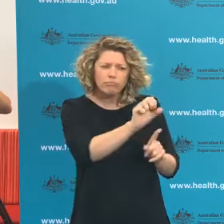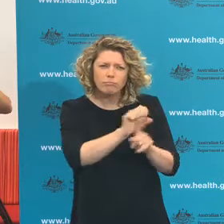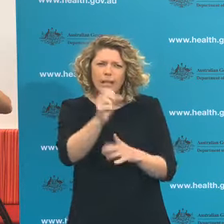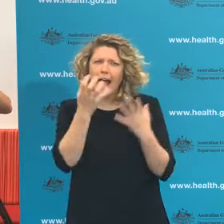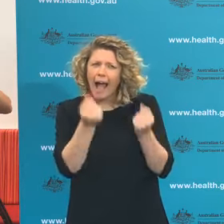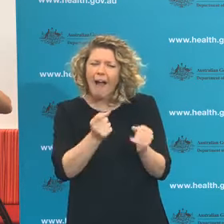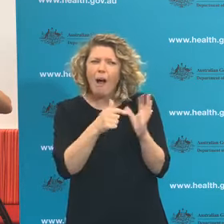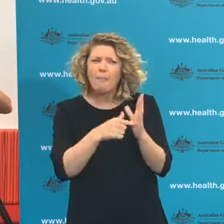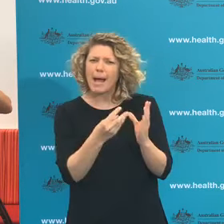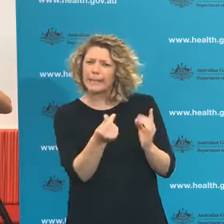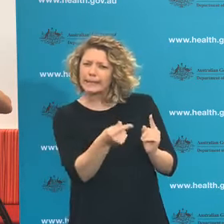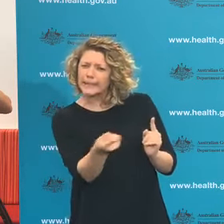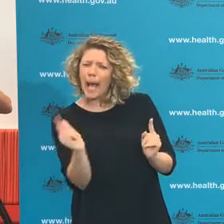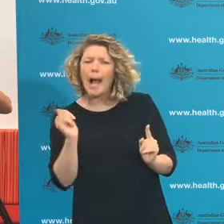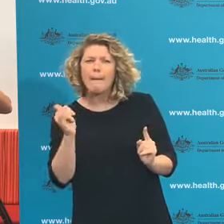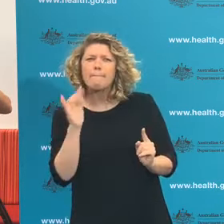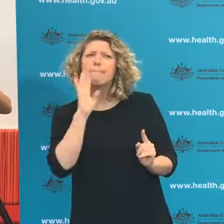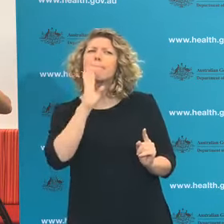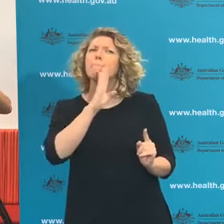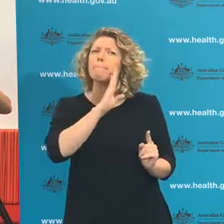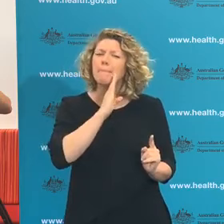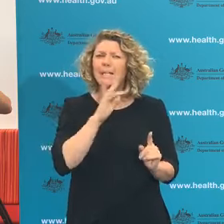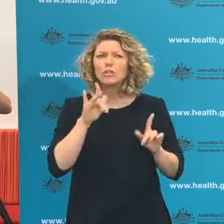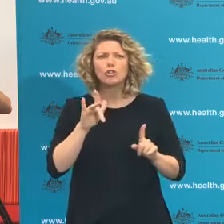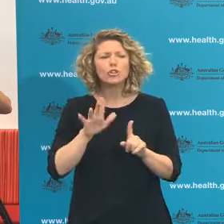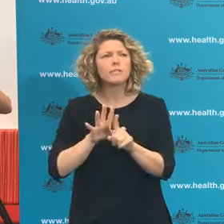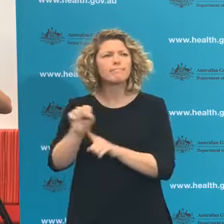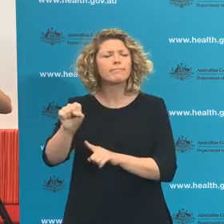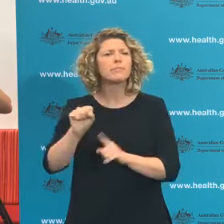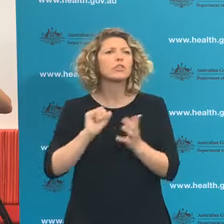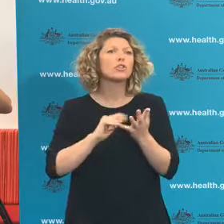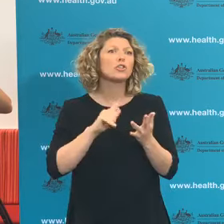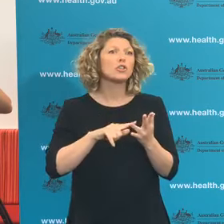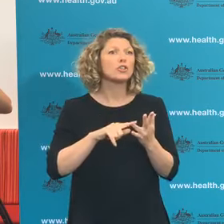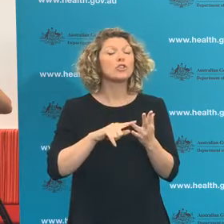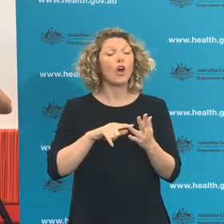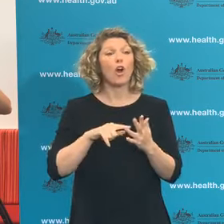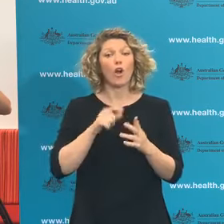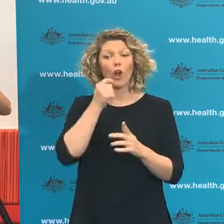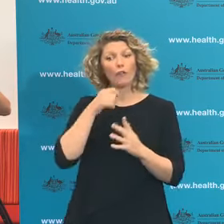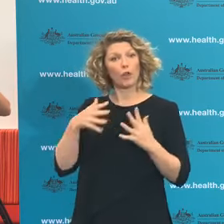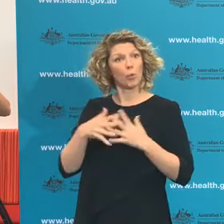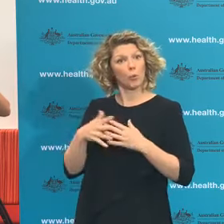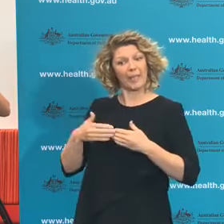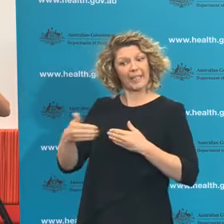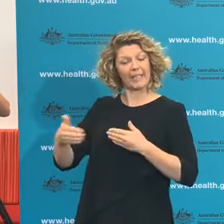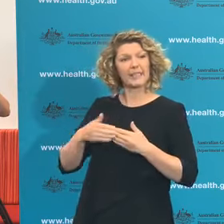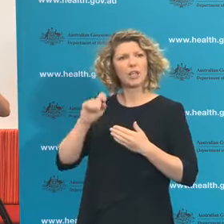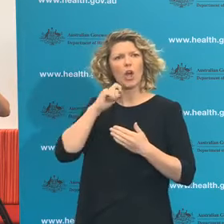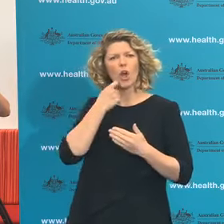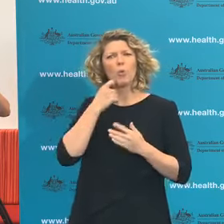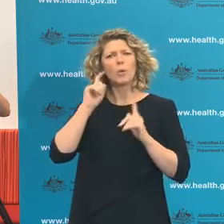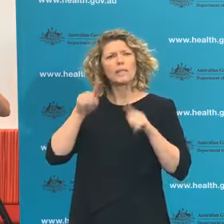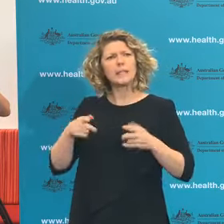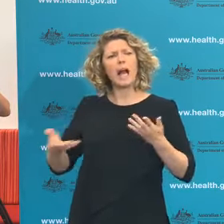to consider at the National Cabinet in a few weeks time, any relaxation of